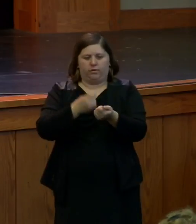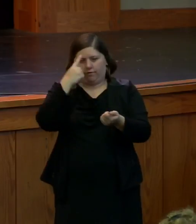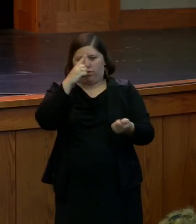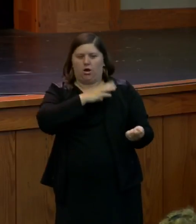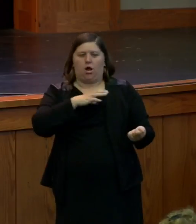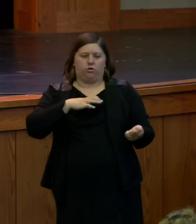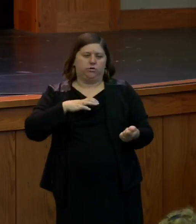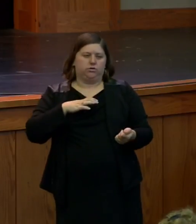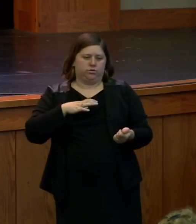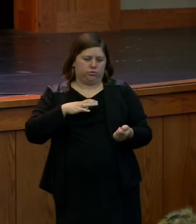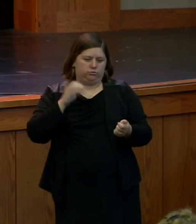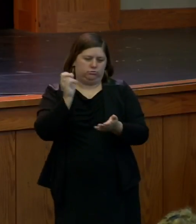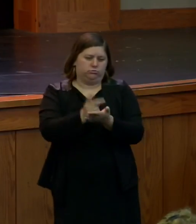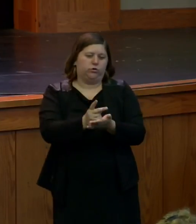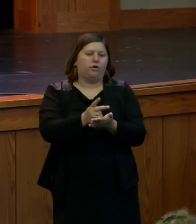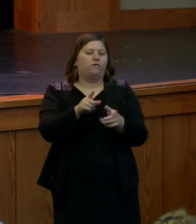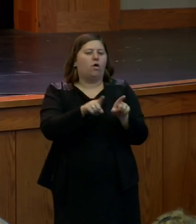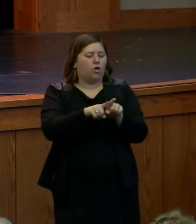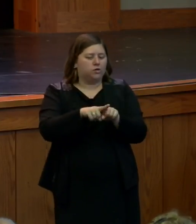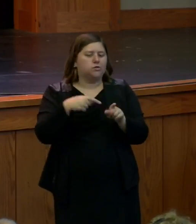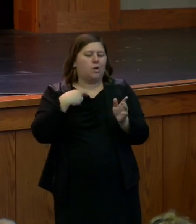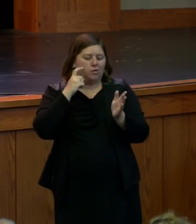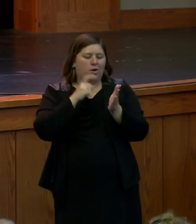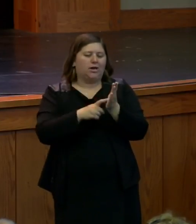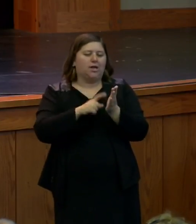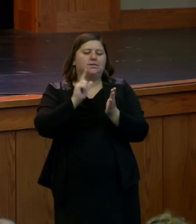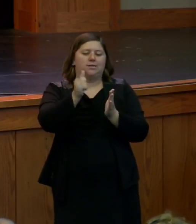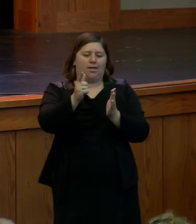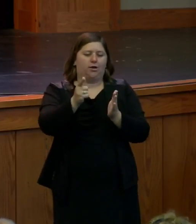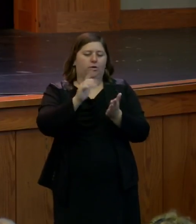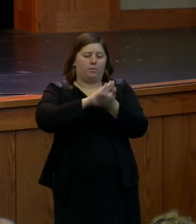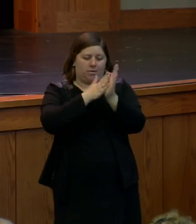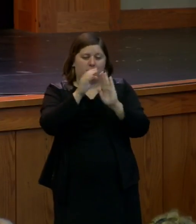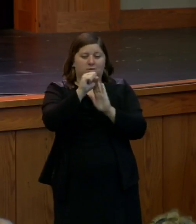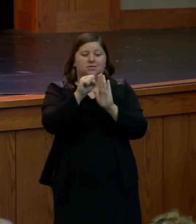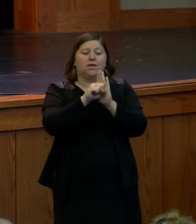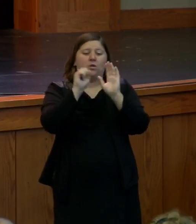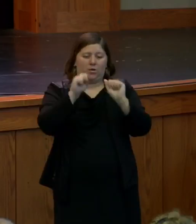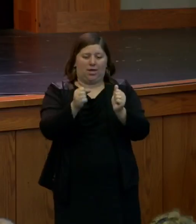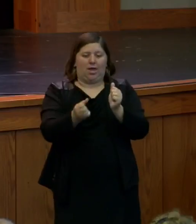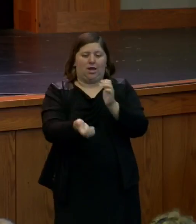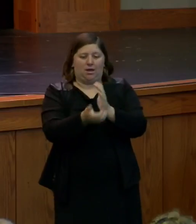ALSO RECOGNIZE THAT WE CAN AMEND THE CONSTITUTION IN THE FUTURE ONCE WE WIN STATEHOOD BUT WHAT IS THE POINT IF WE DO NOT